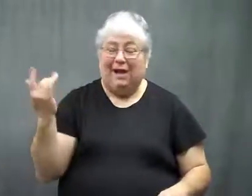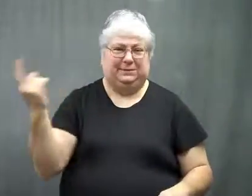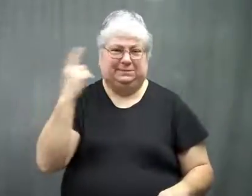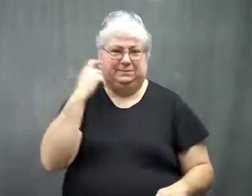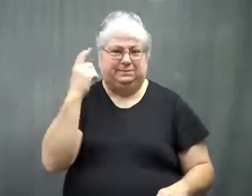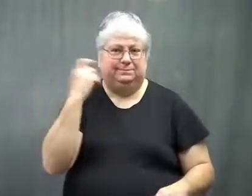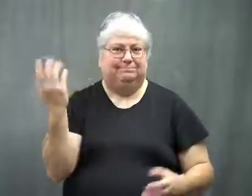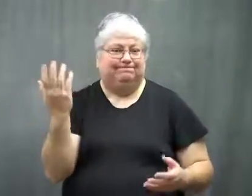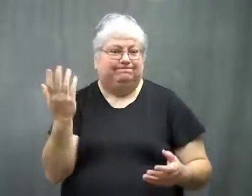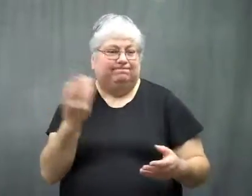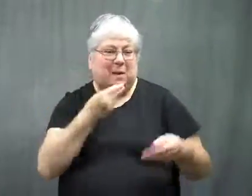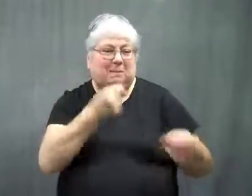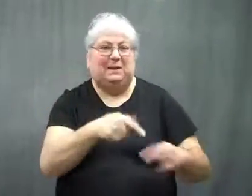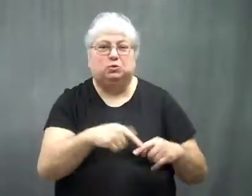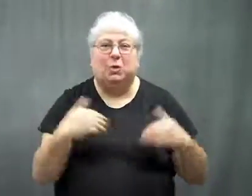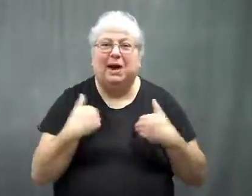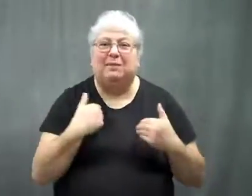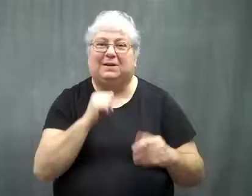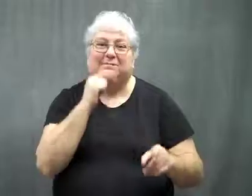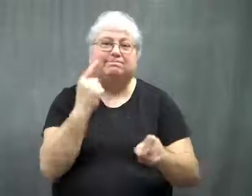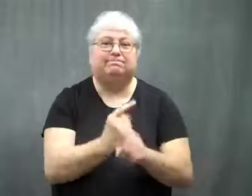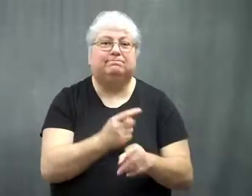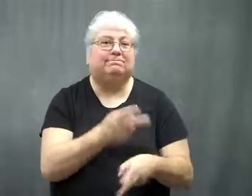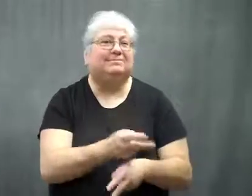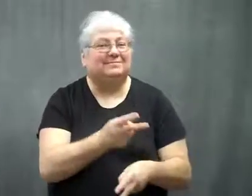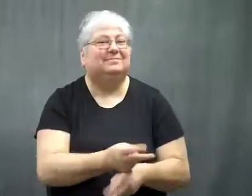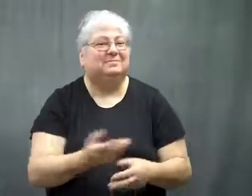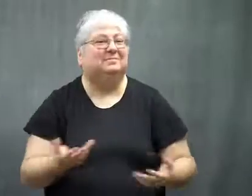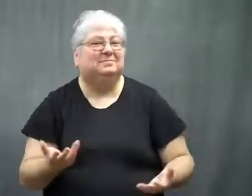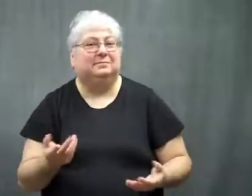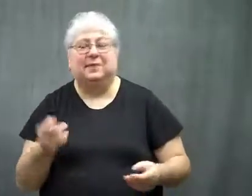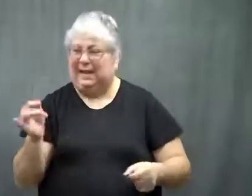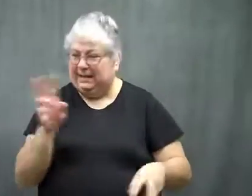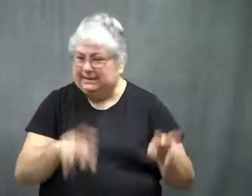They suspected neglect and cruelty to the animals.